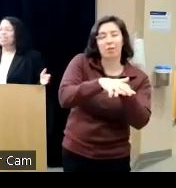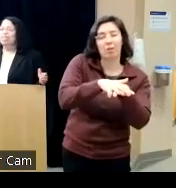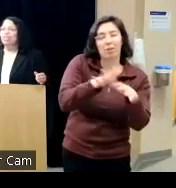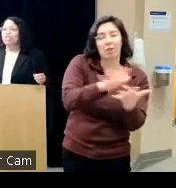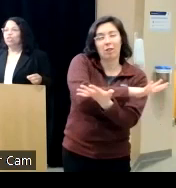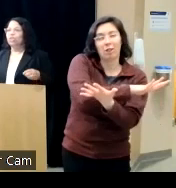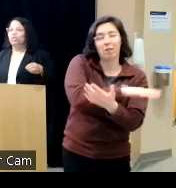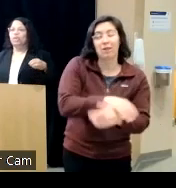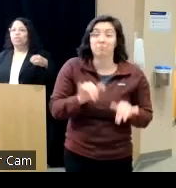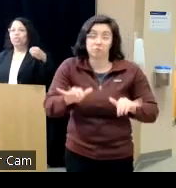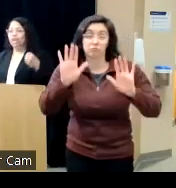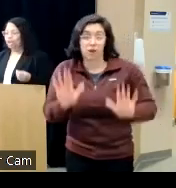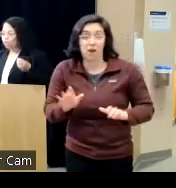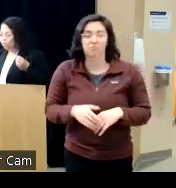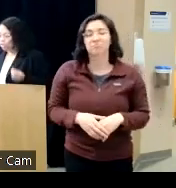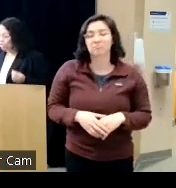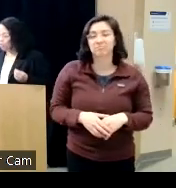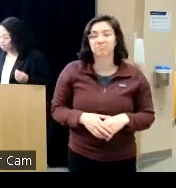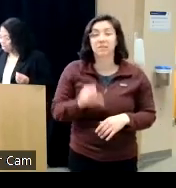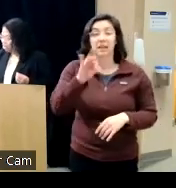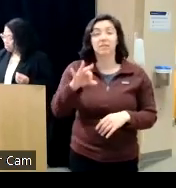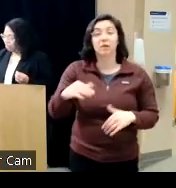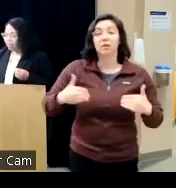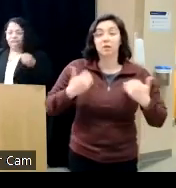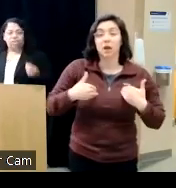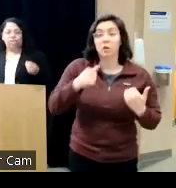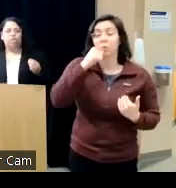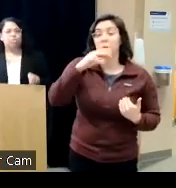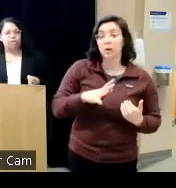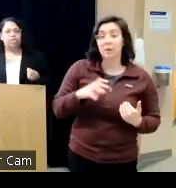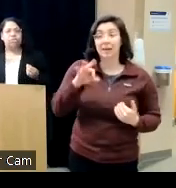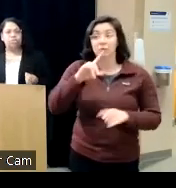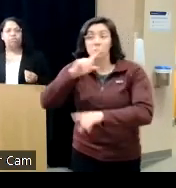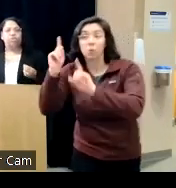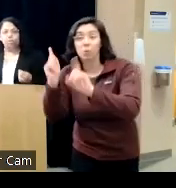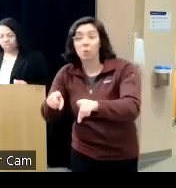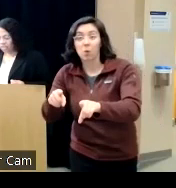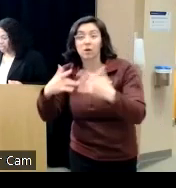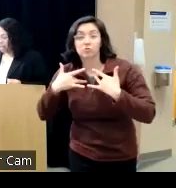right so if young these young women even if they reported symptoms of depression